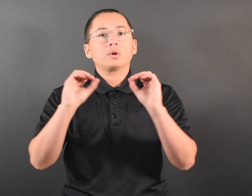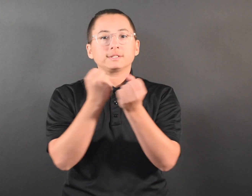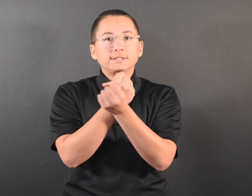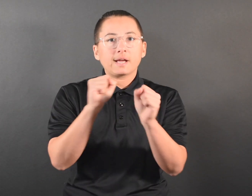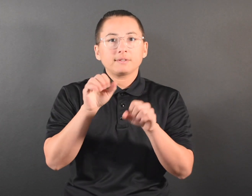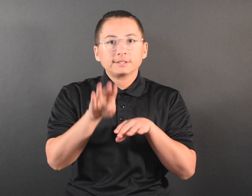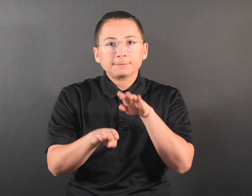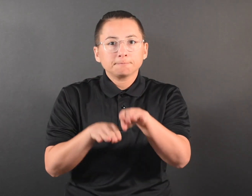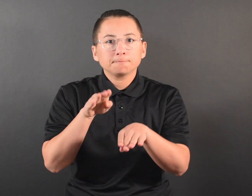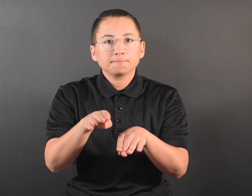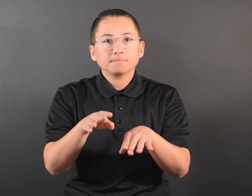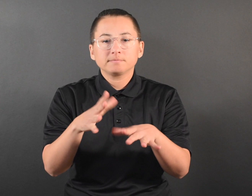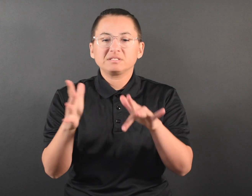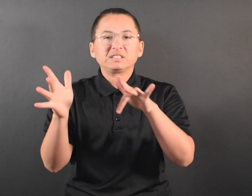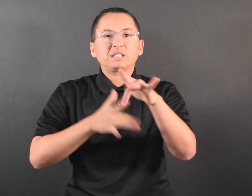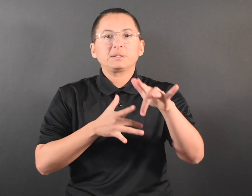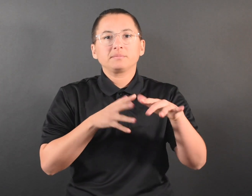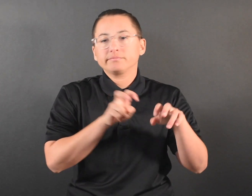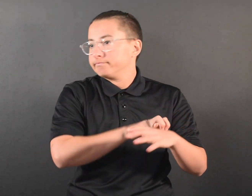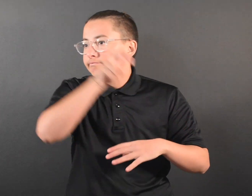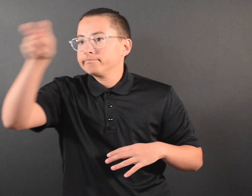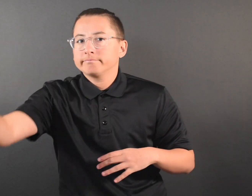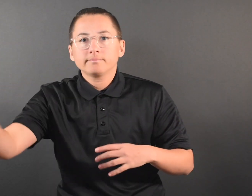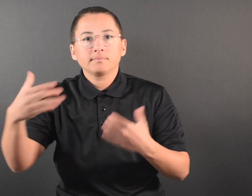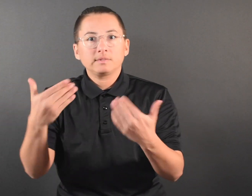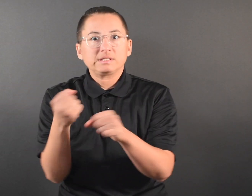No safety steps have been skipped in making the COVID-19 vaccines.